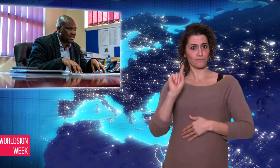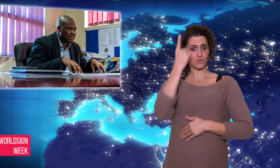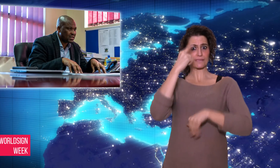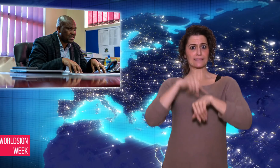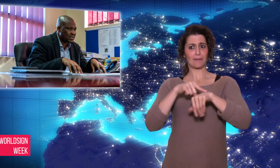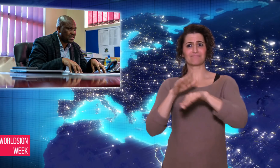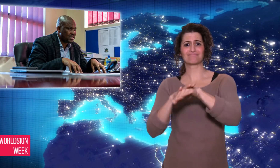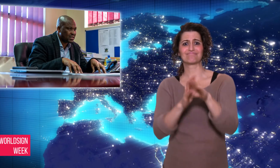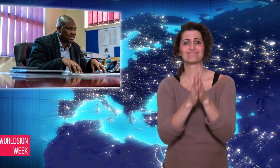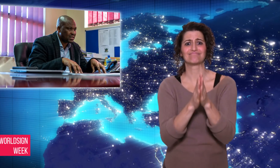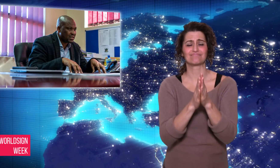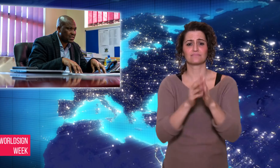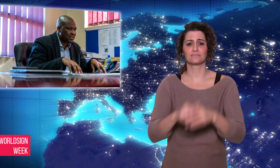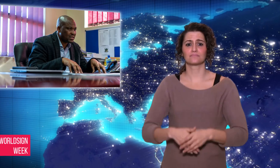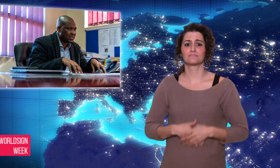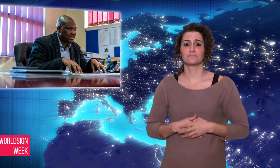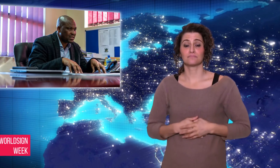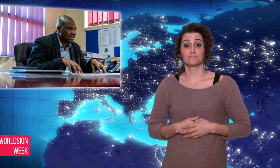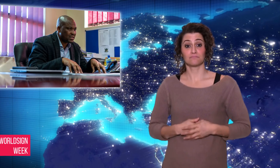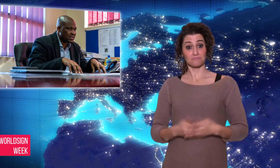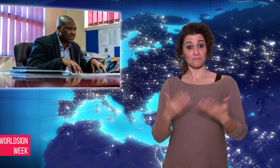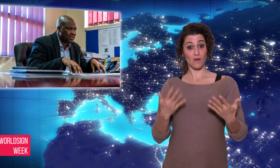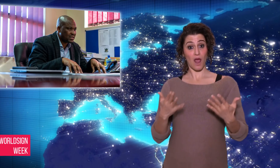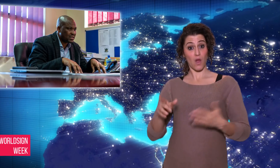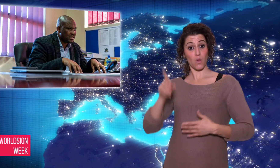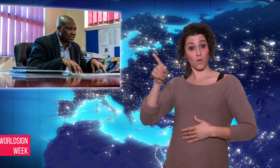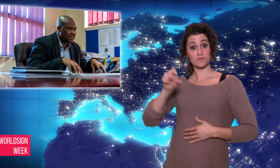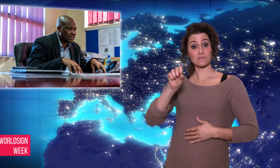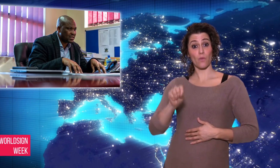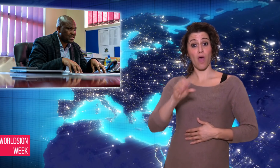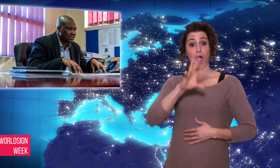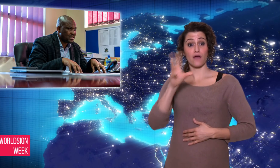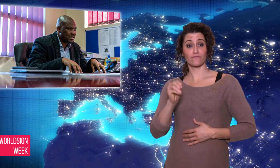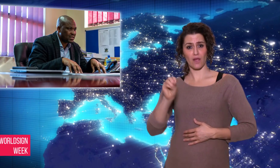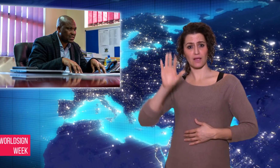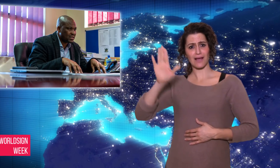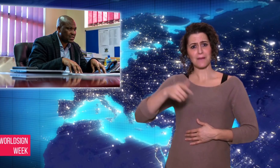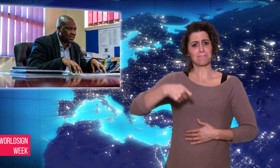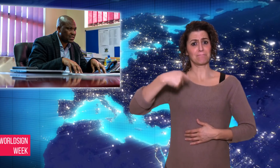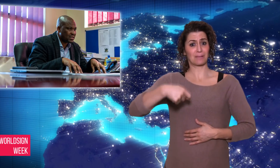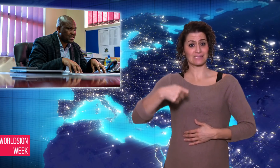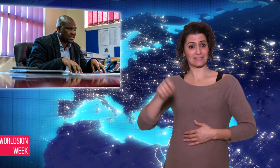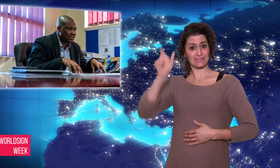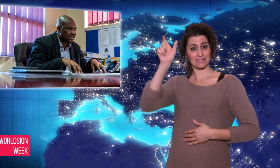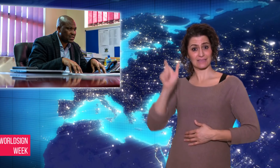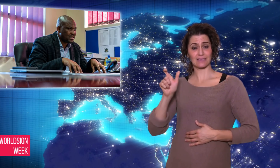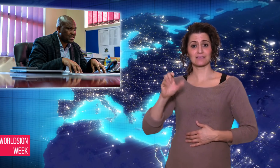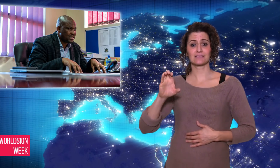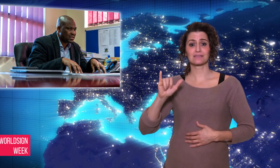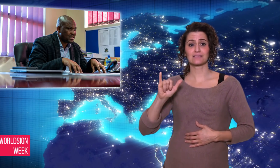to stop this violence, and did not